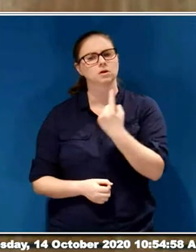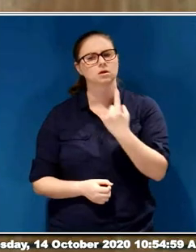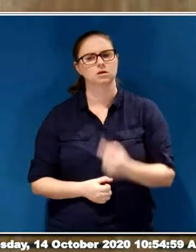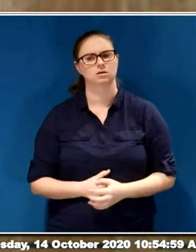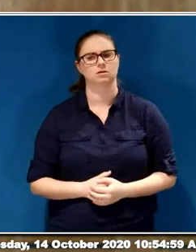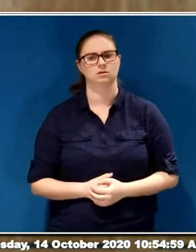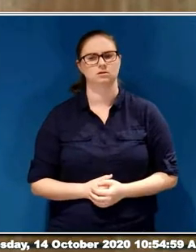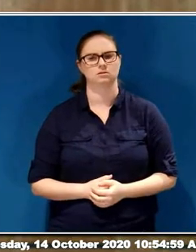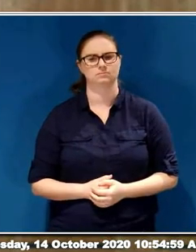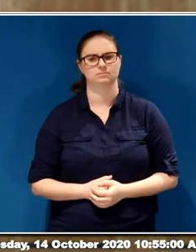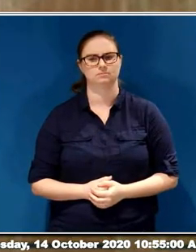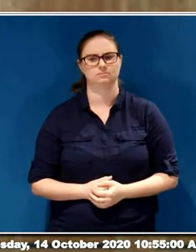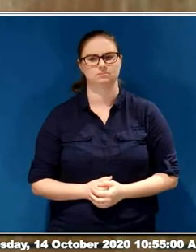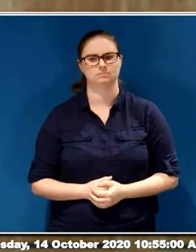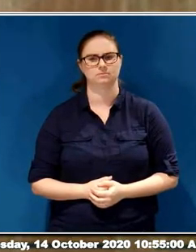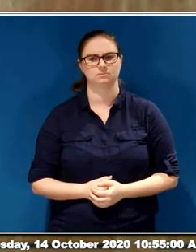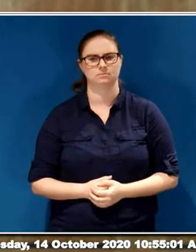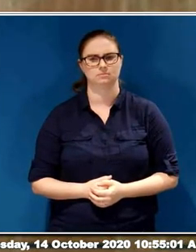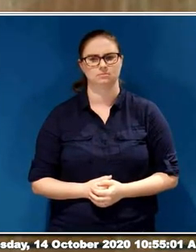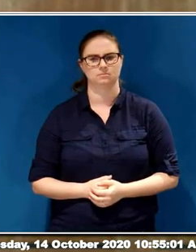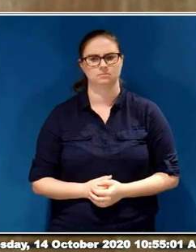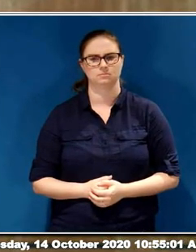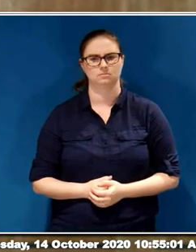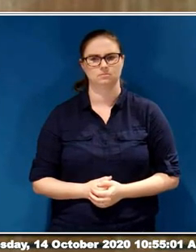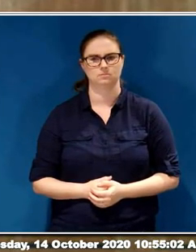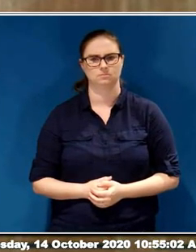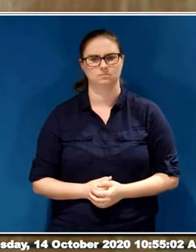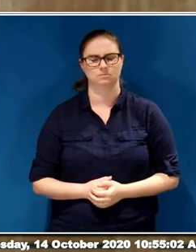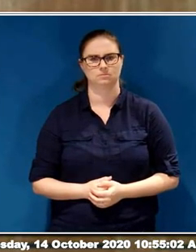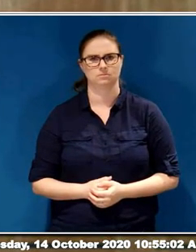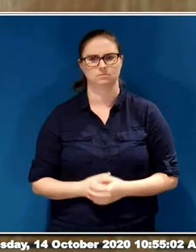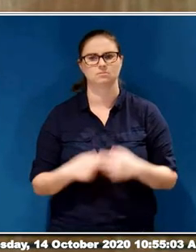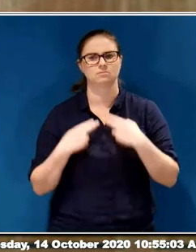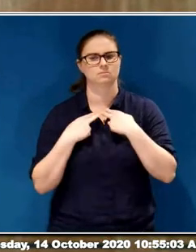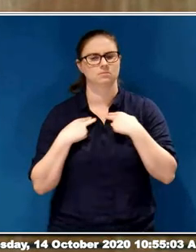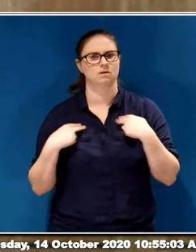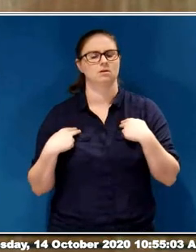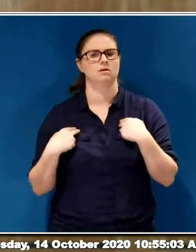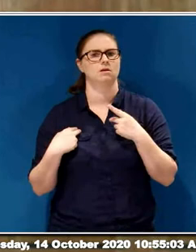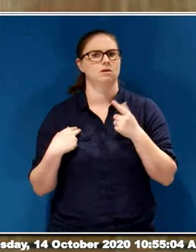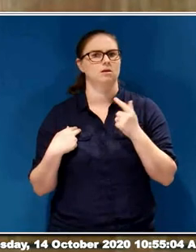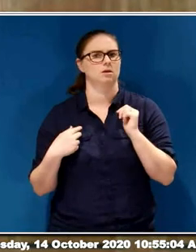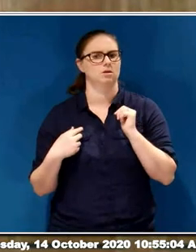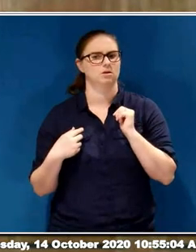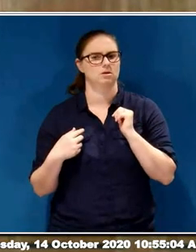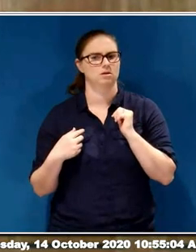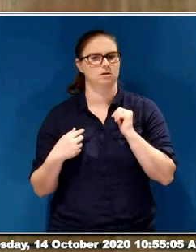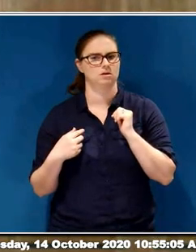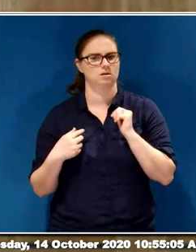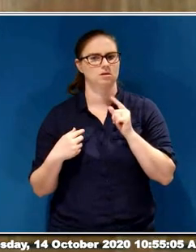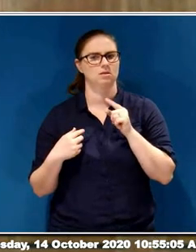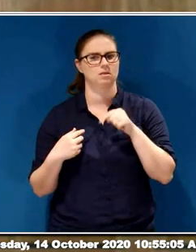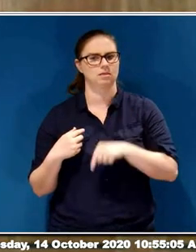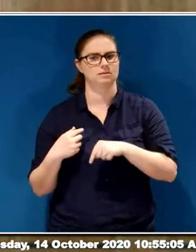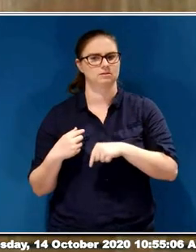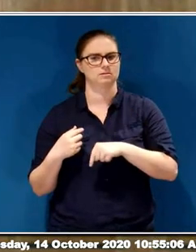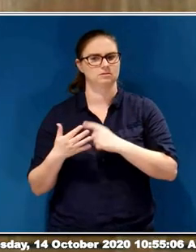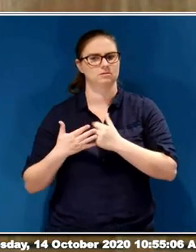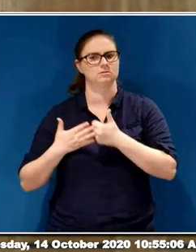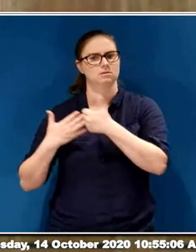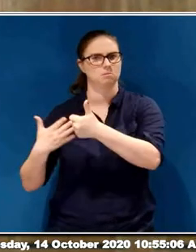That is --- a support worker is the person asking the questions